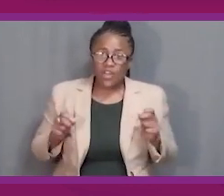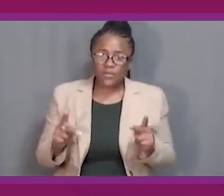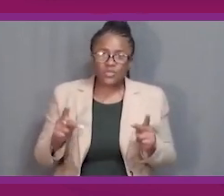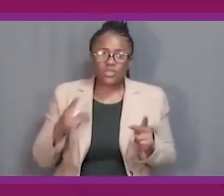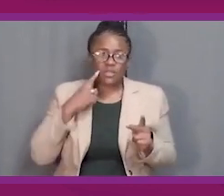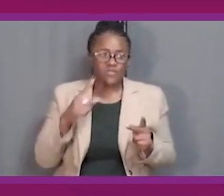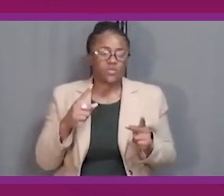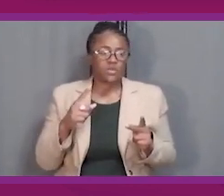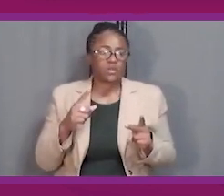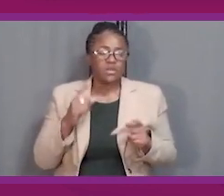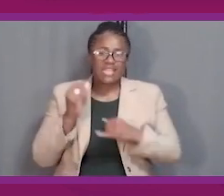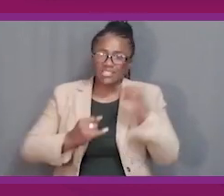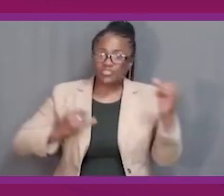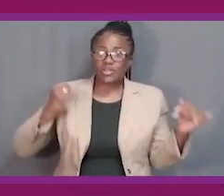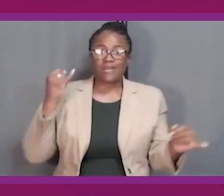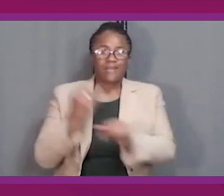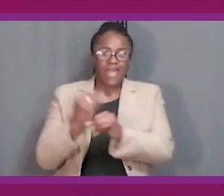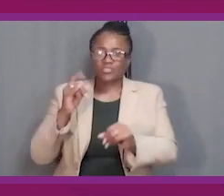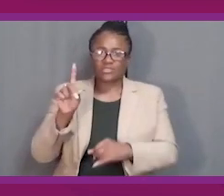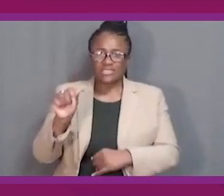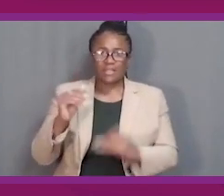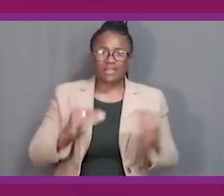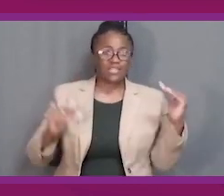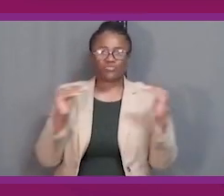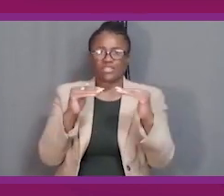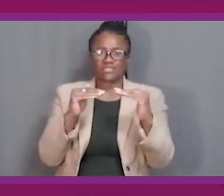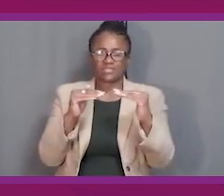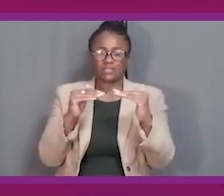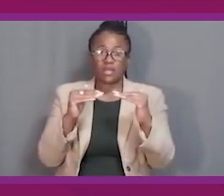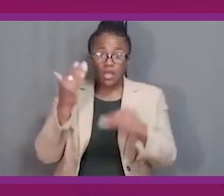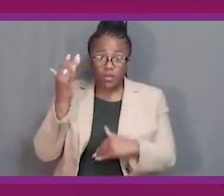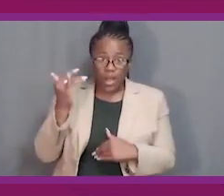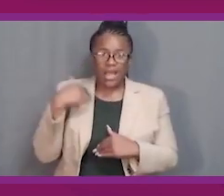can support each other as we know more and more of these climate disasters will continue happening.